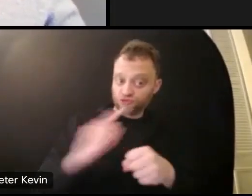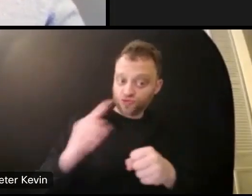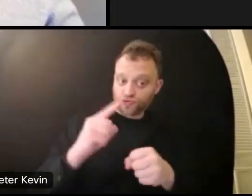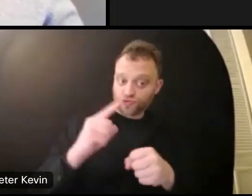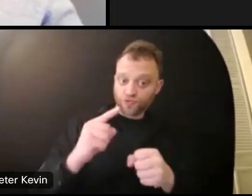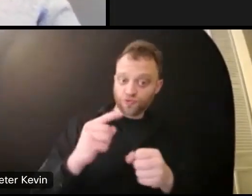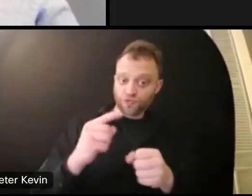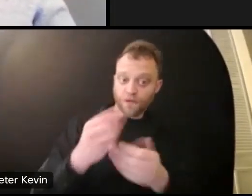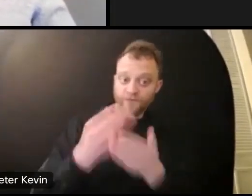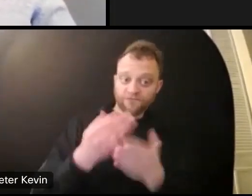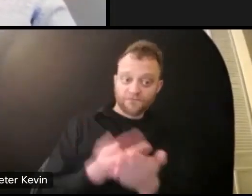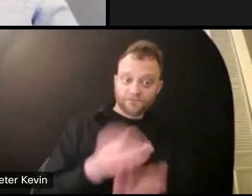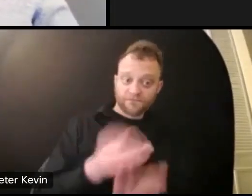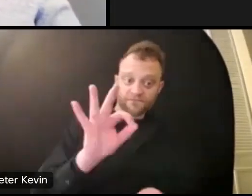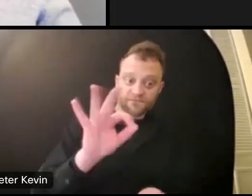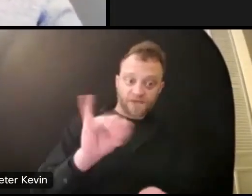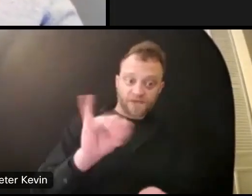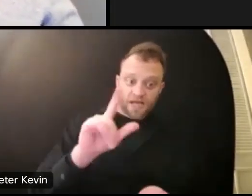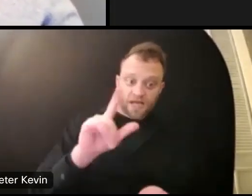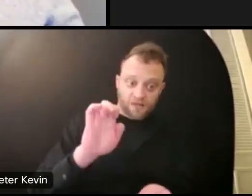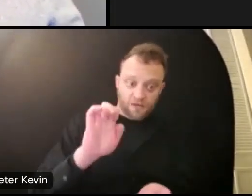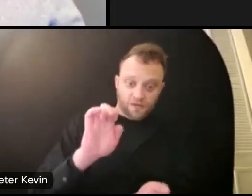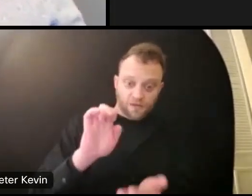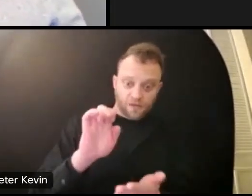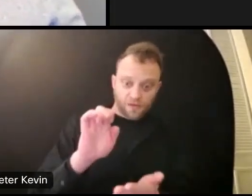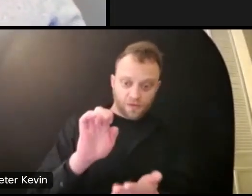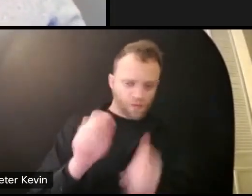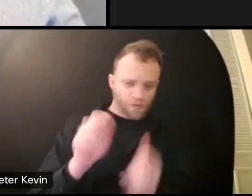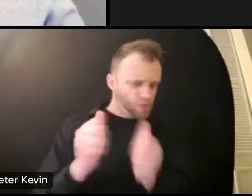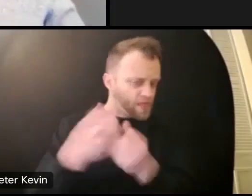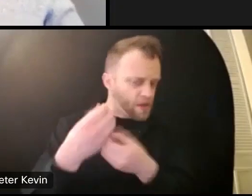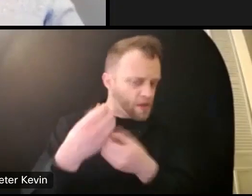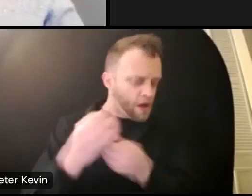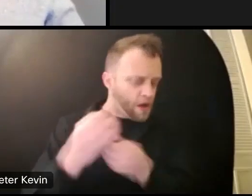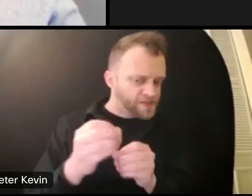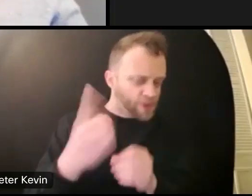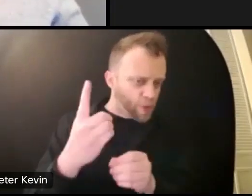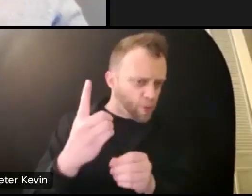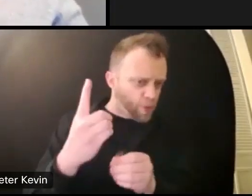with the Office of Campaign Finance. I mean it's a one-page document. It speaks to the amount of